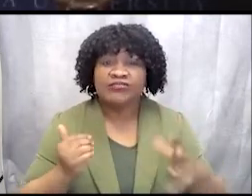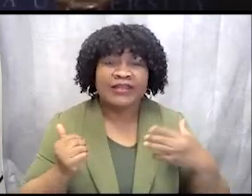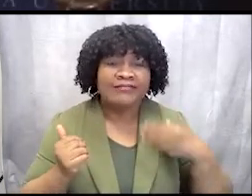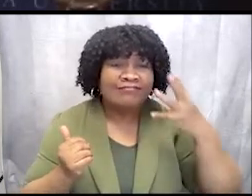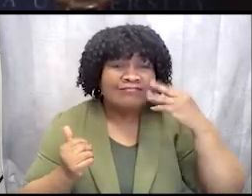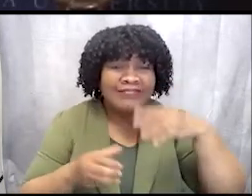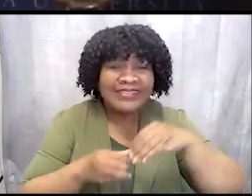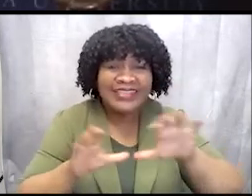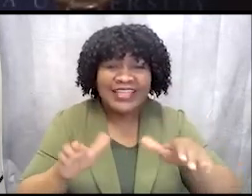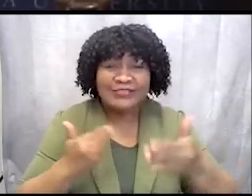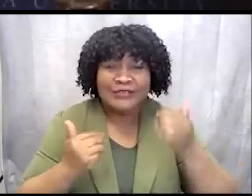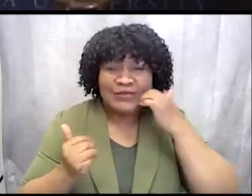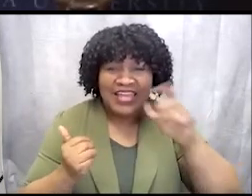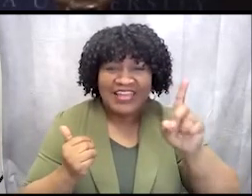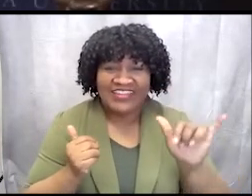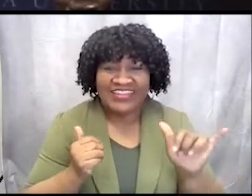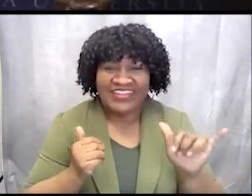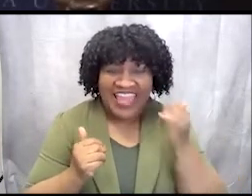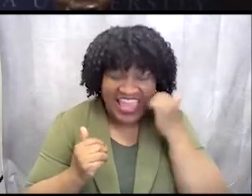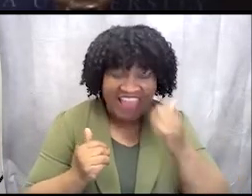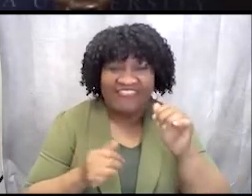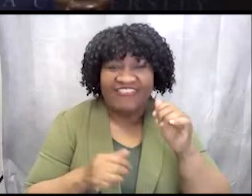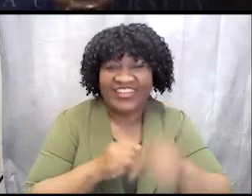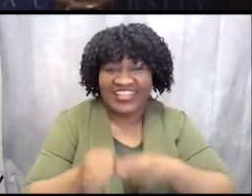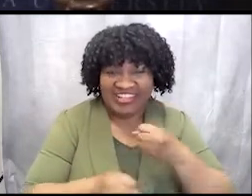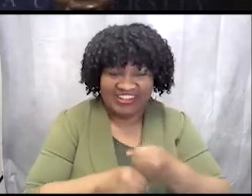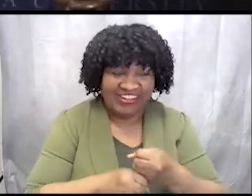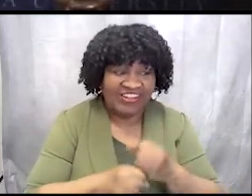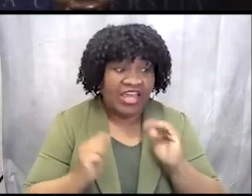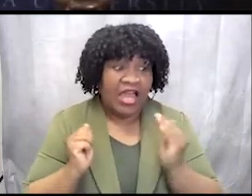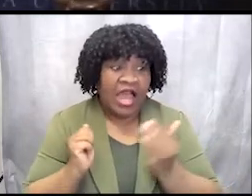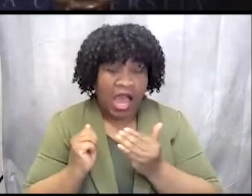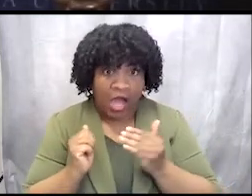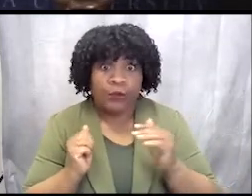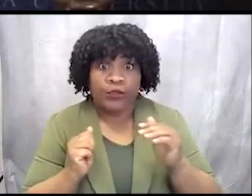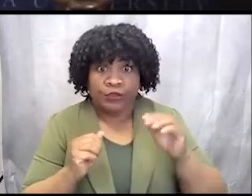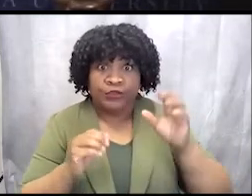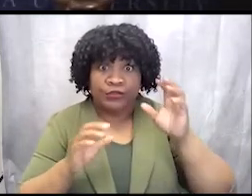in the classroom each year. And our TCCS principal, Michelle Verdiner,